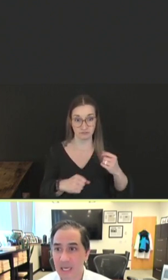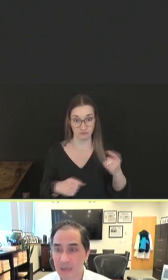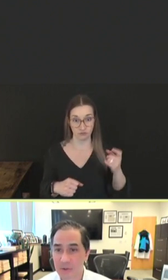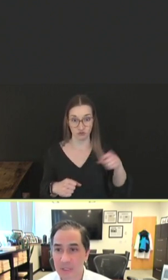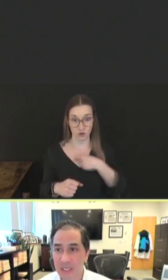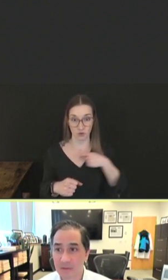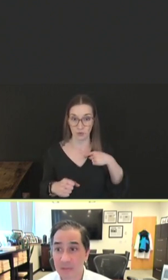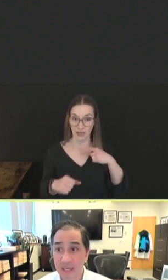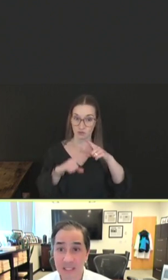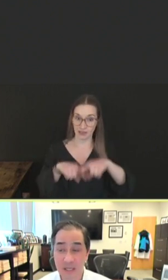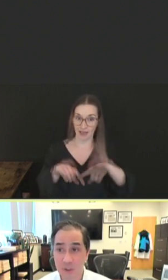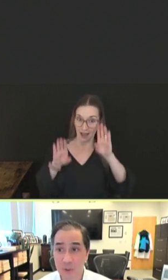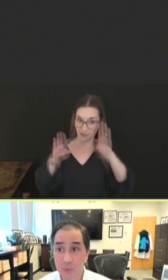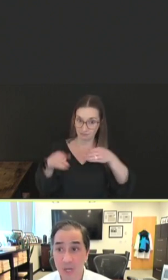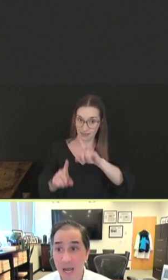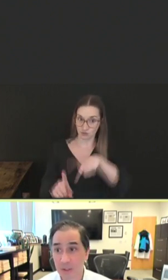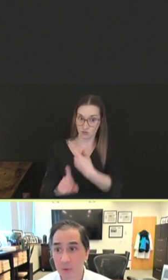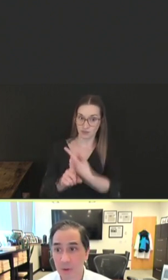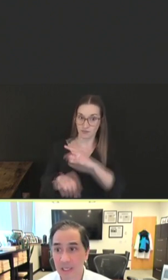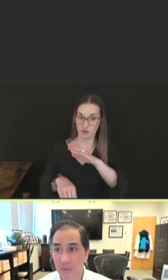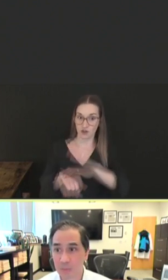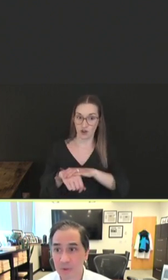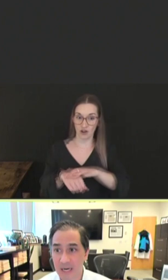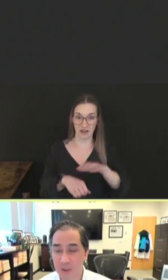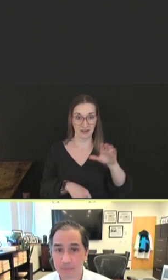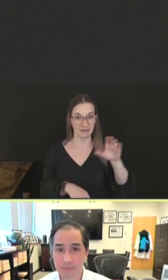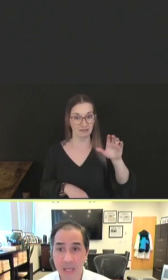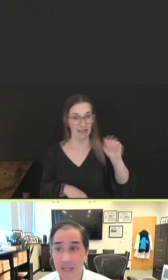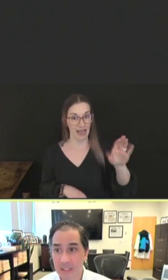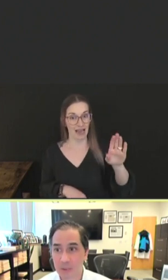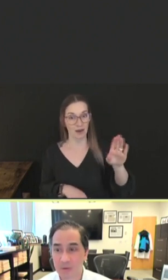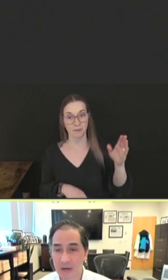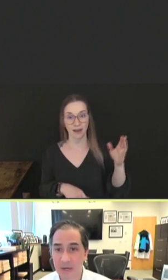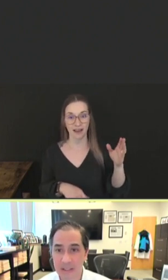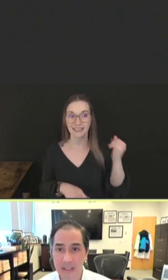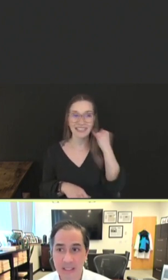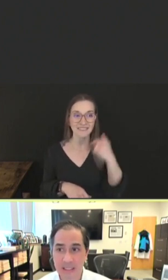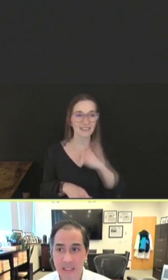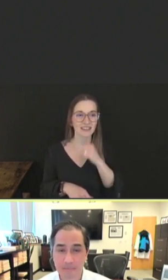titers if they essentially do not correlate with protection against these new variants. Next slide.